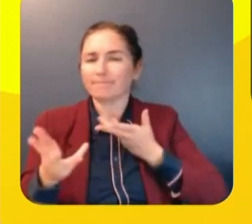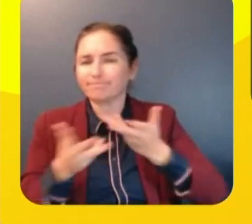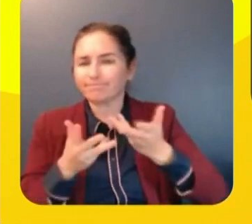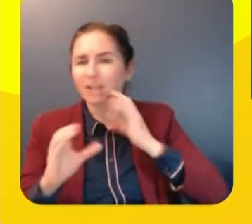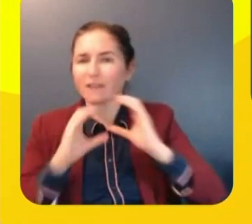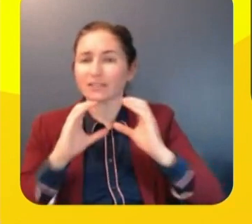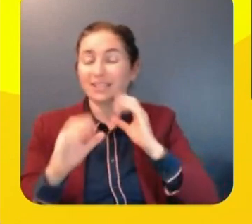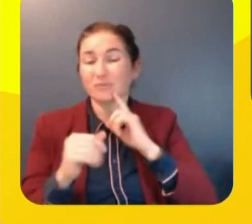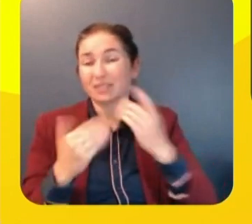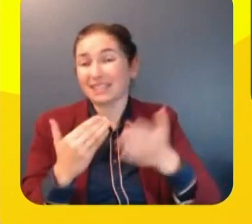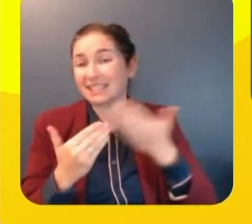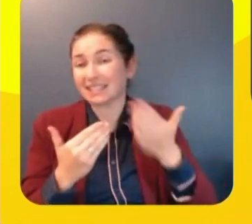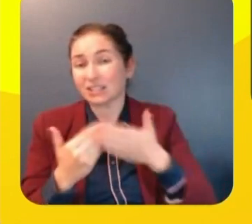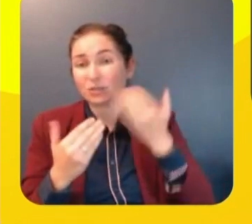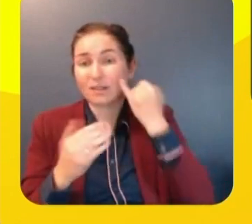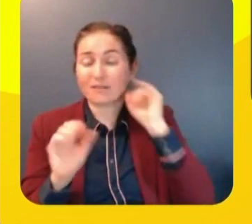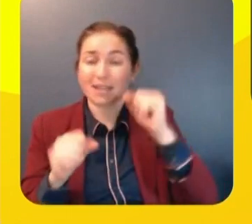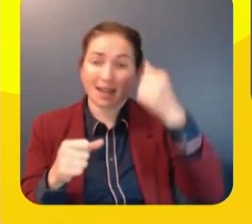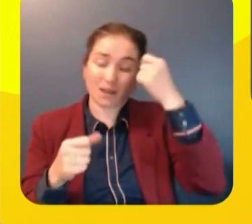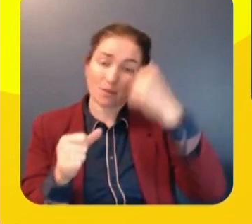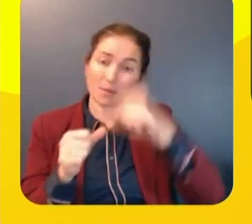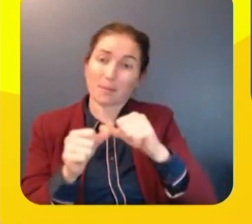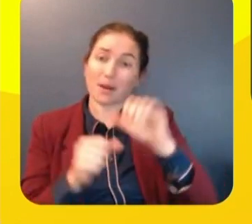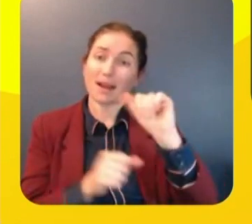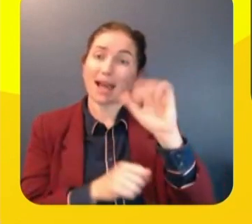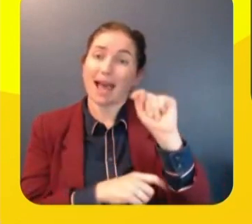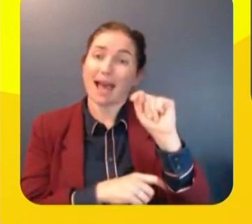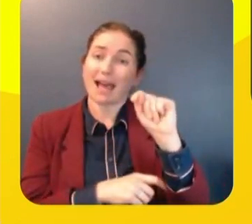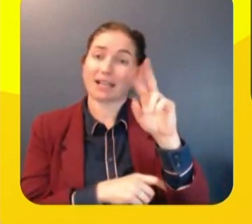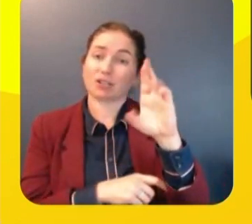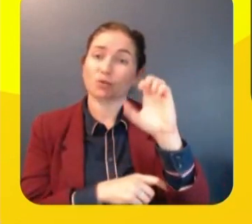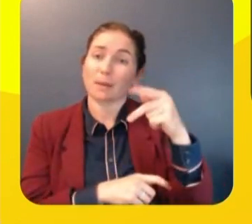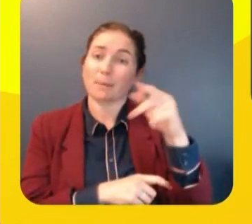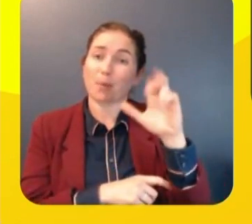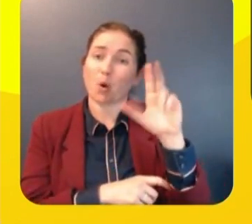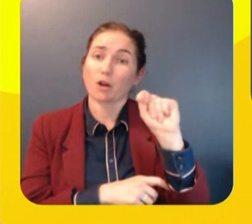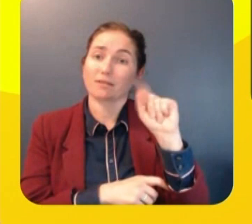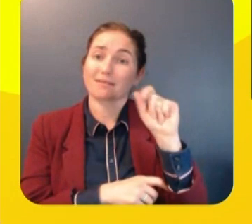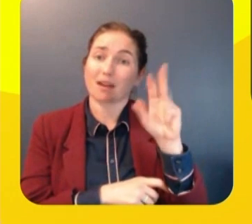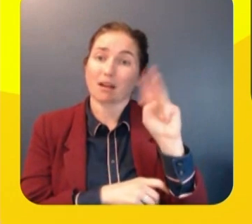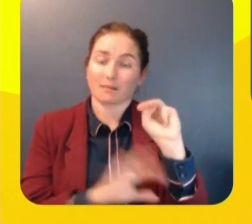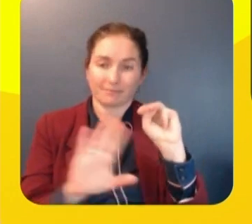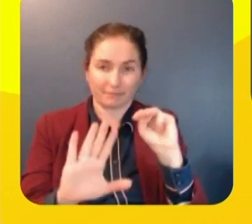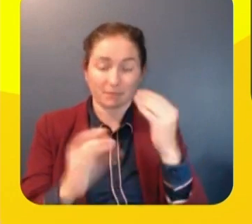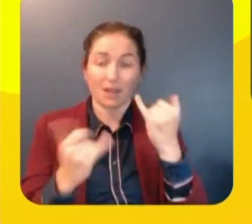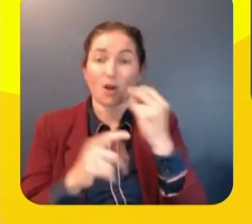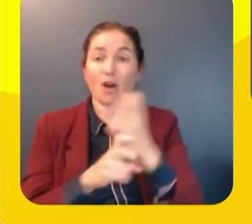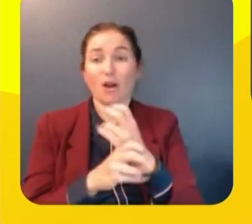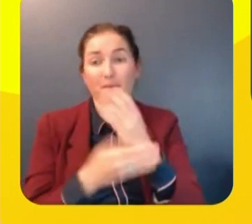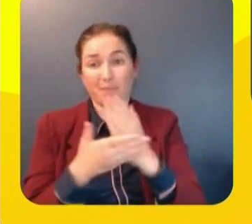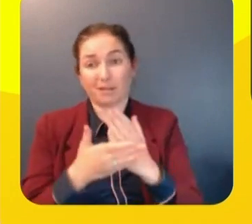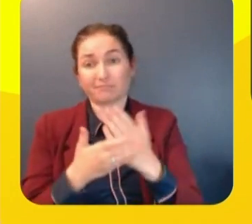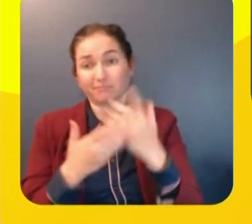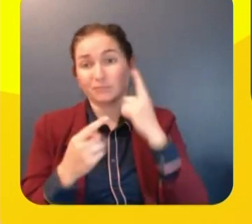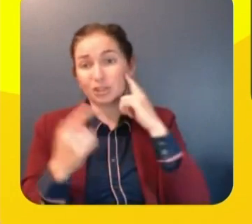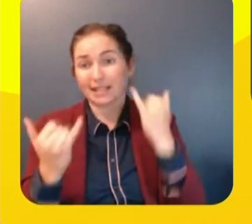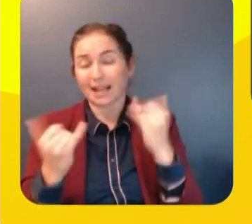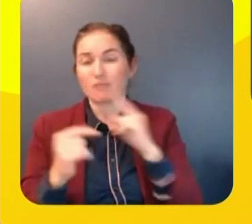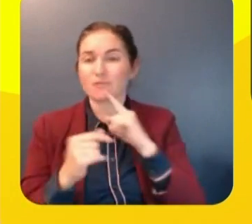If you can remember actreport.com, right? Now, the hard part is, as we heard today, putting it all into action because you have